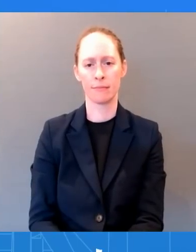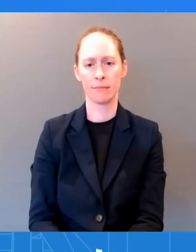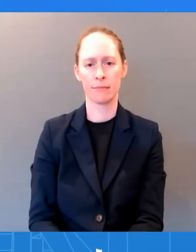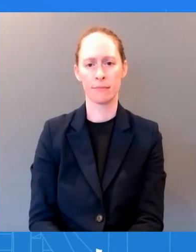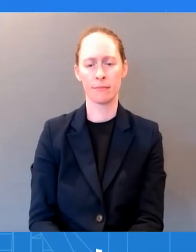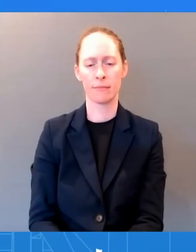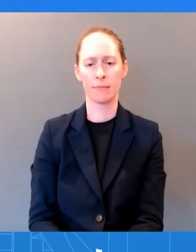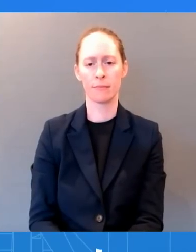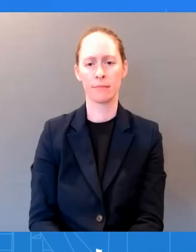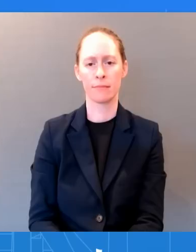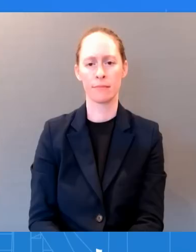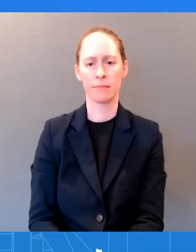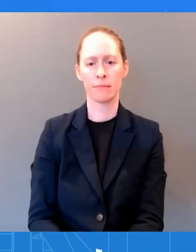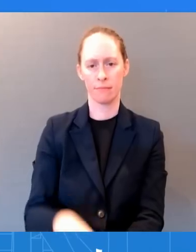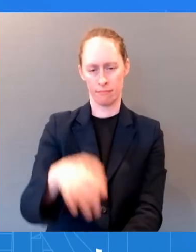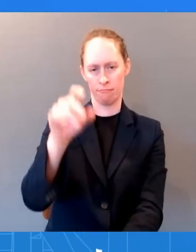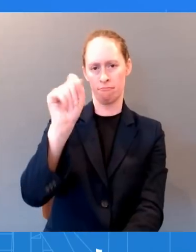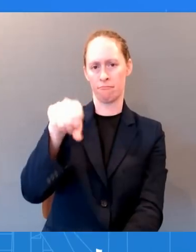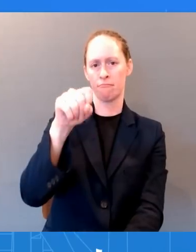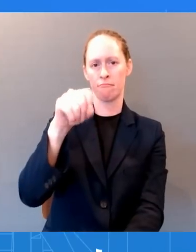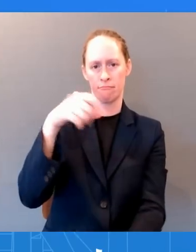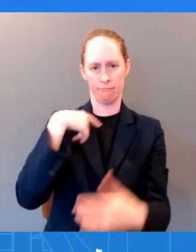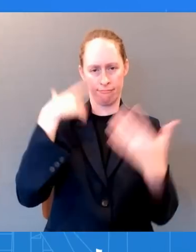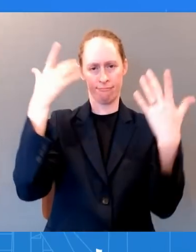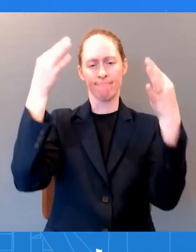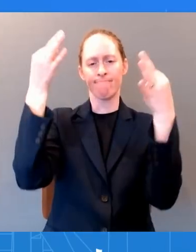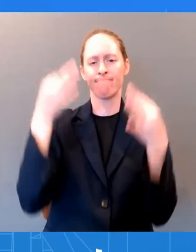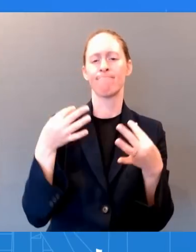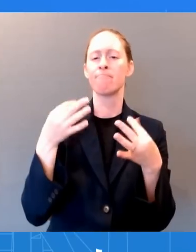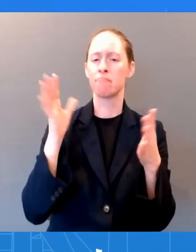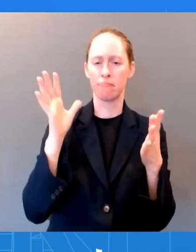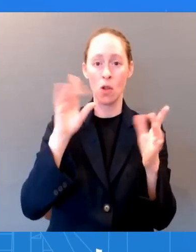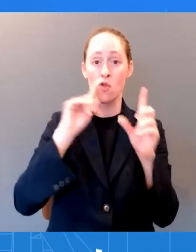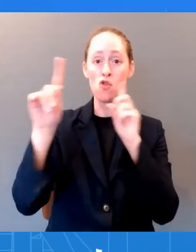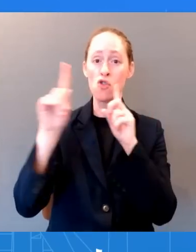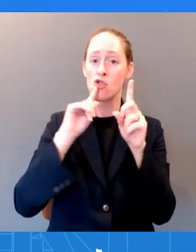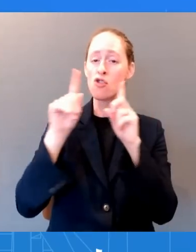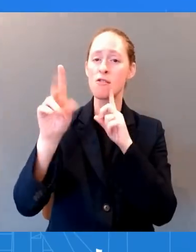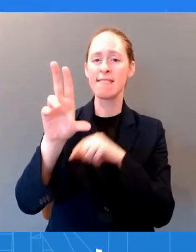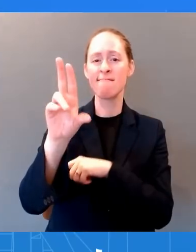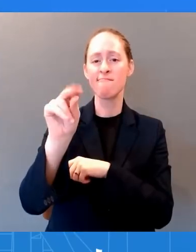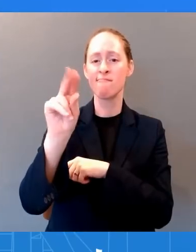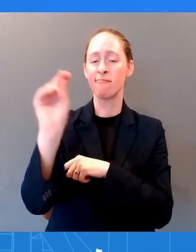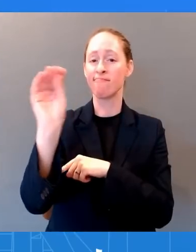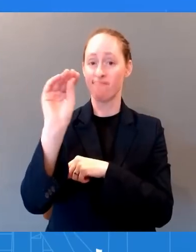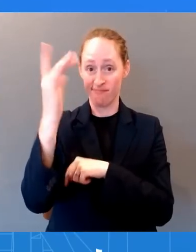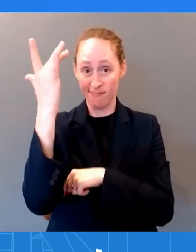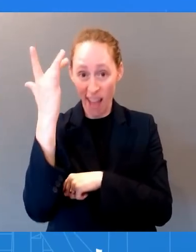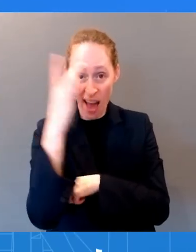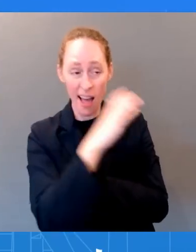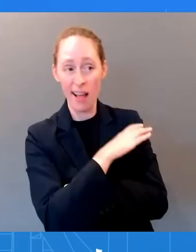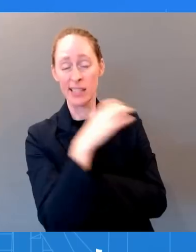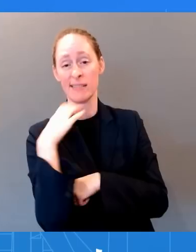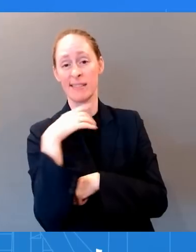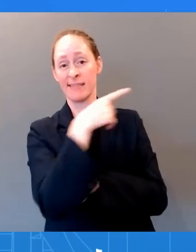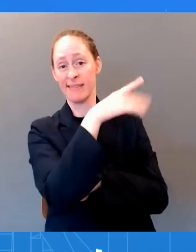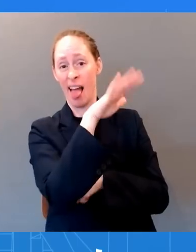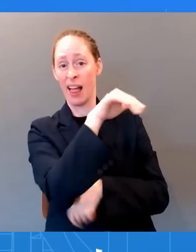because Congress hasn't provided the COVID funding we need to replenish the nation's stockpiles of tests.